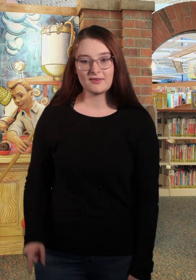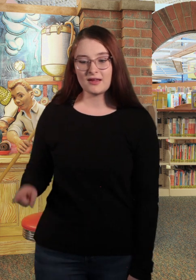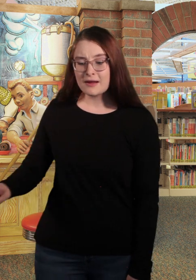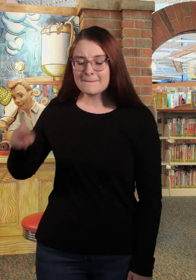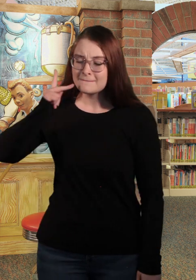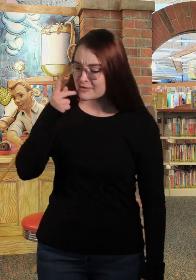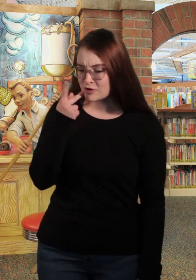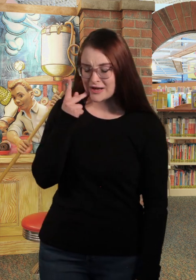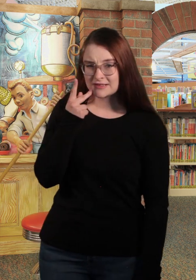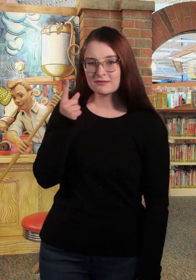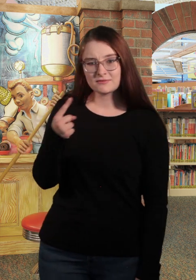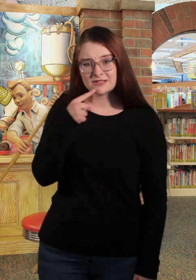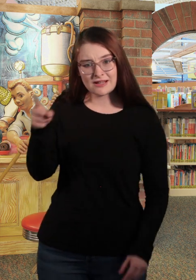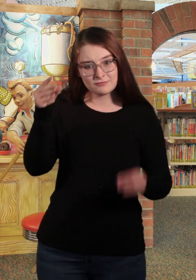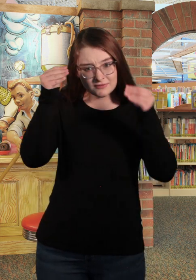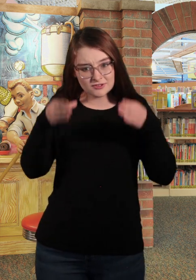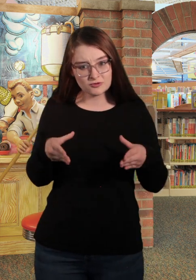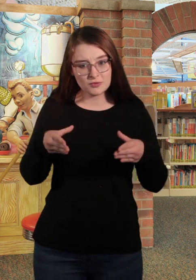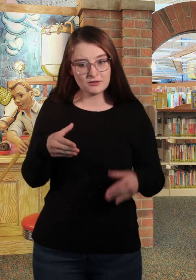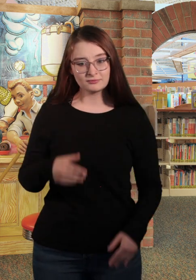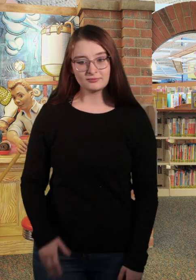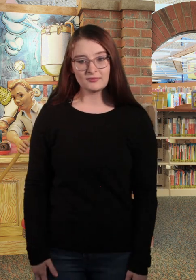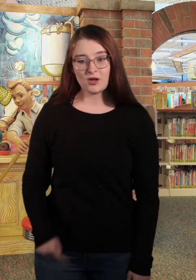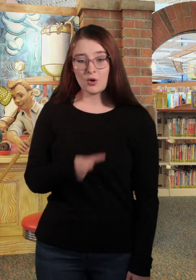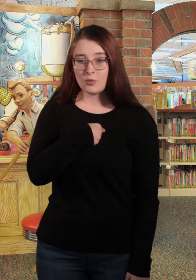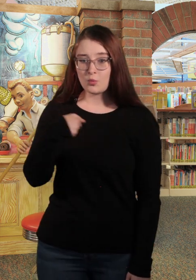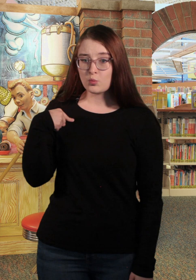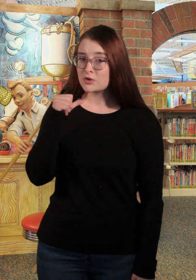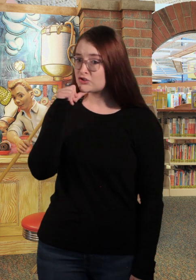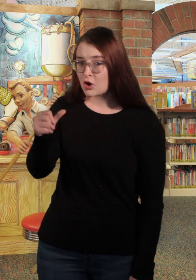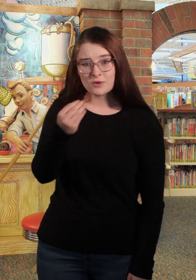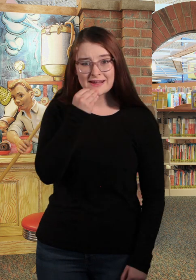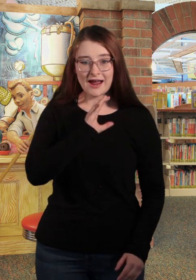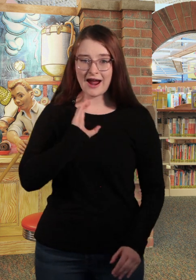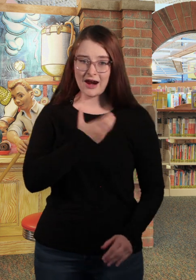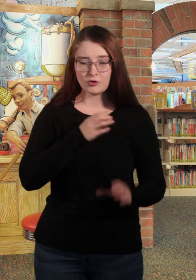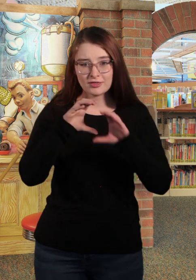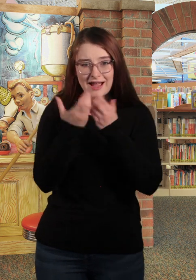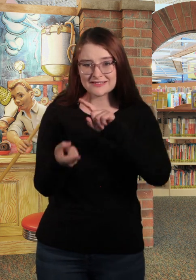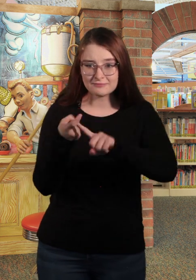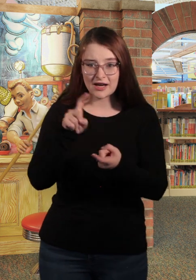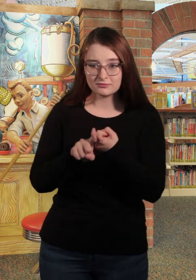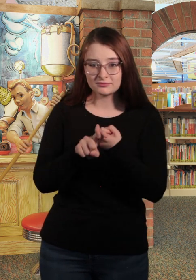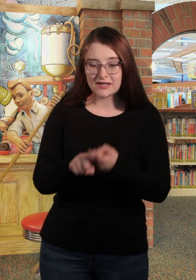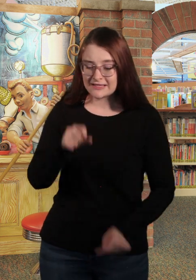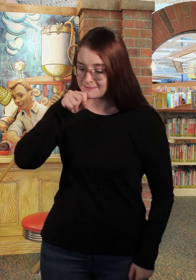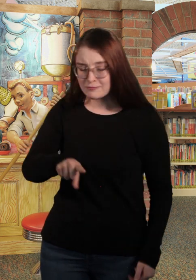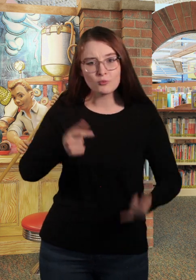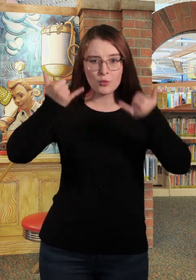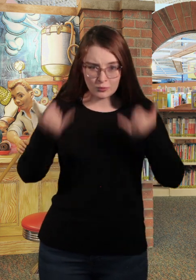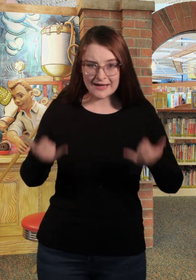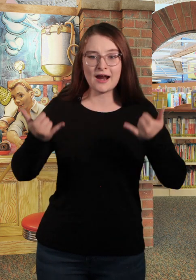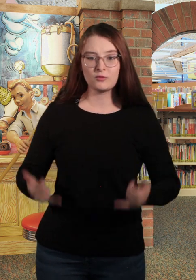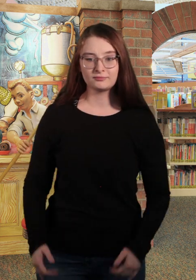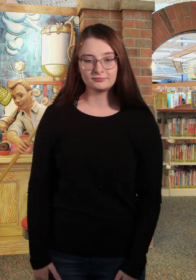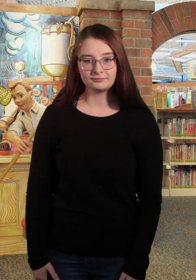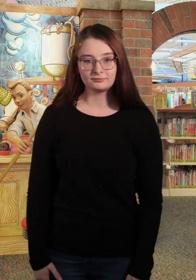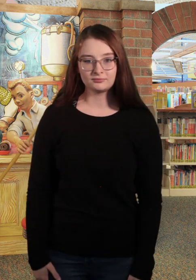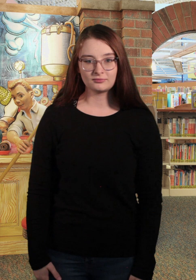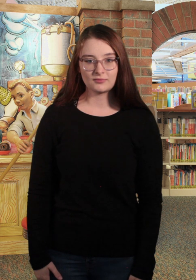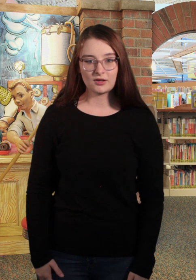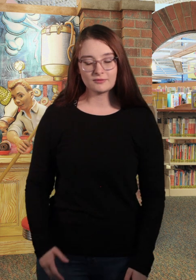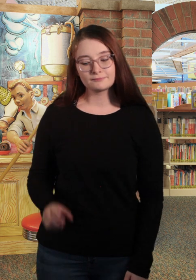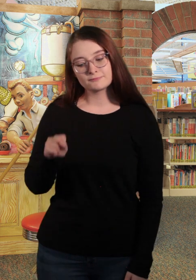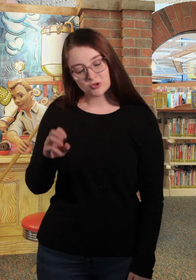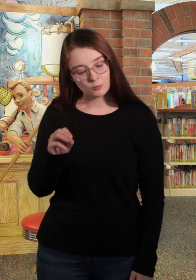"Penelope rex," said Miss Noodleman. "We don't eat our classmates. Please spit them out at once." So she did.